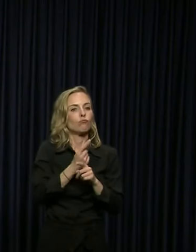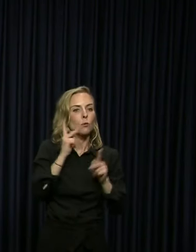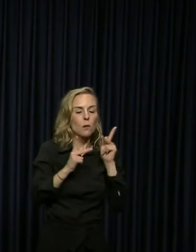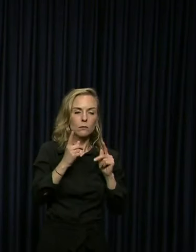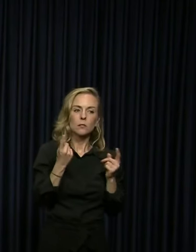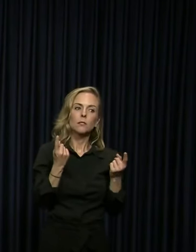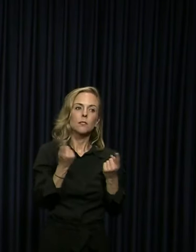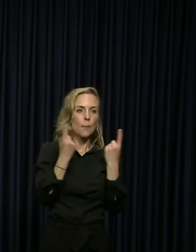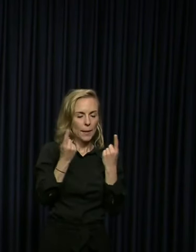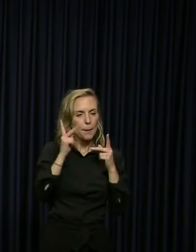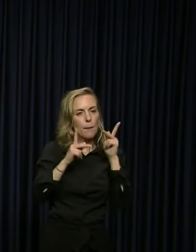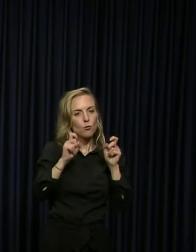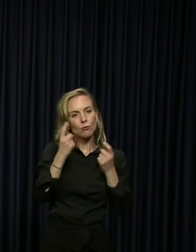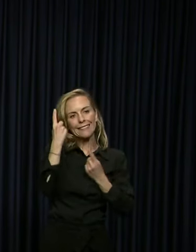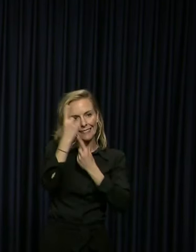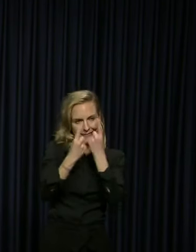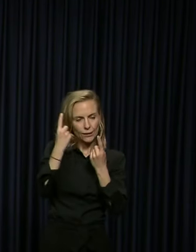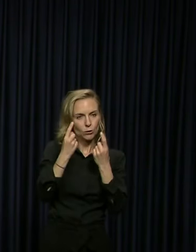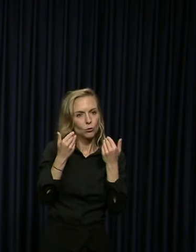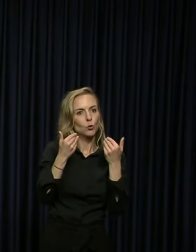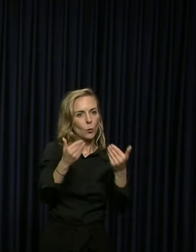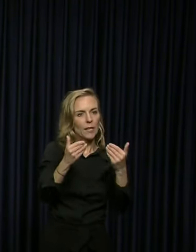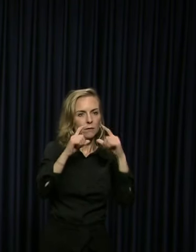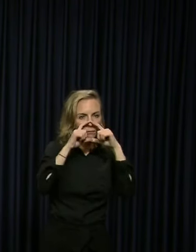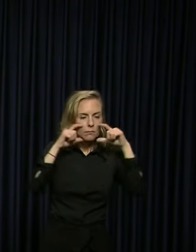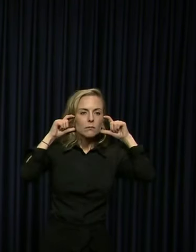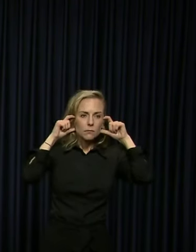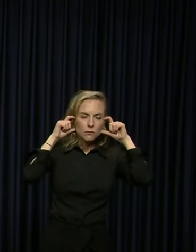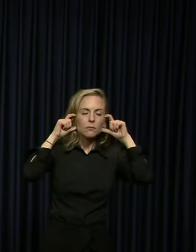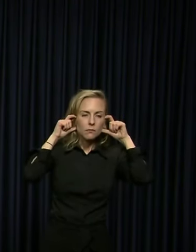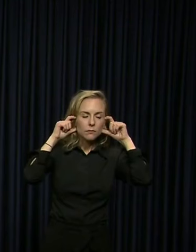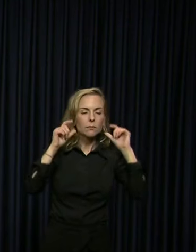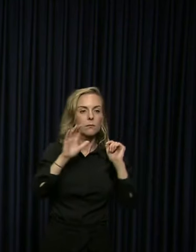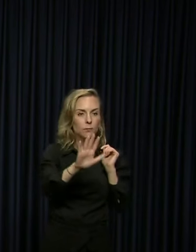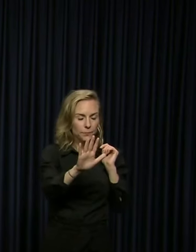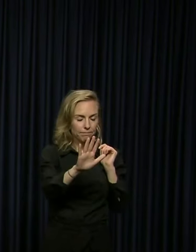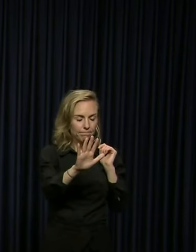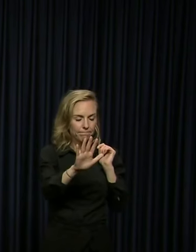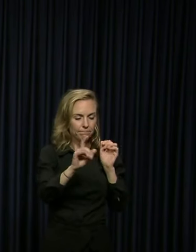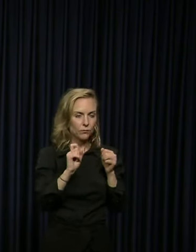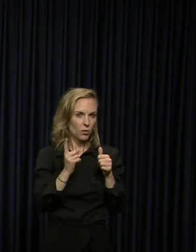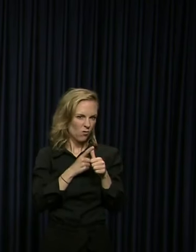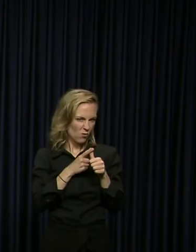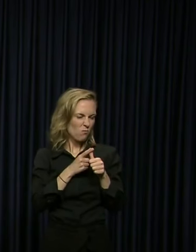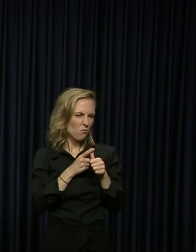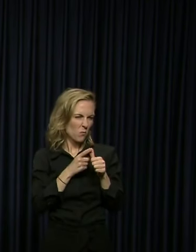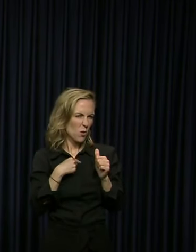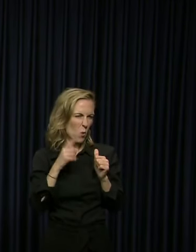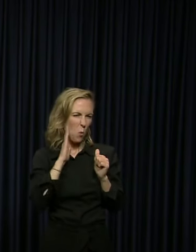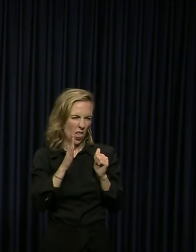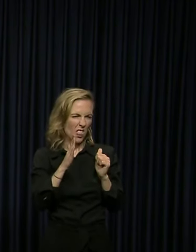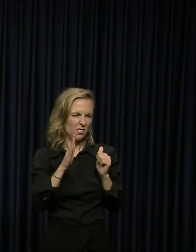SECRETIONS, PRODUCED BY CAUSE OF, SNEEZES BE WITH SING AND TALKING.